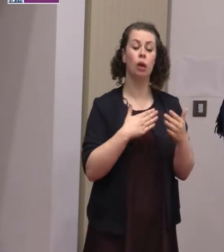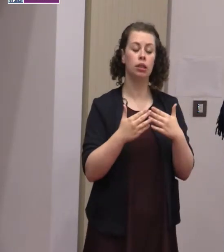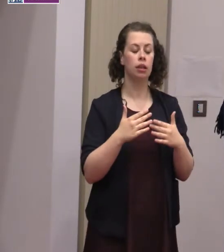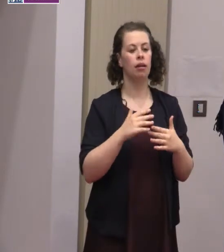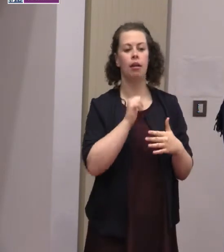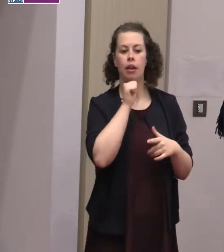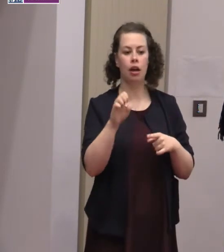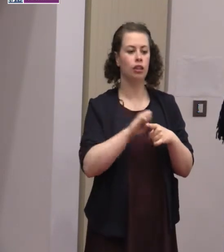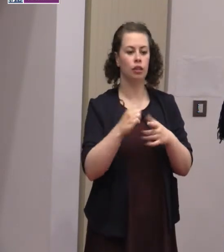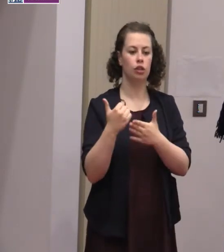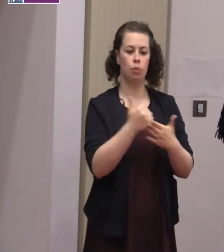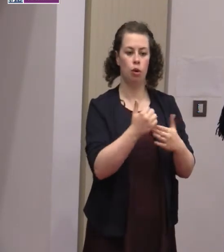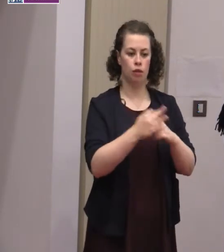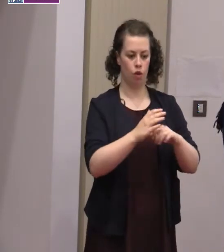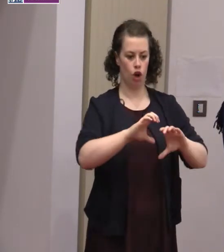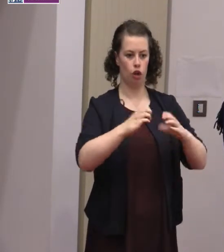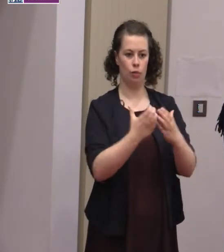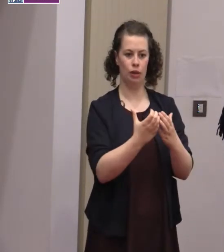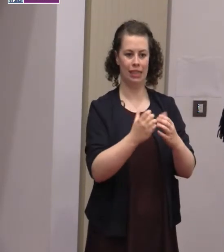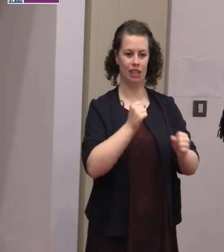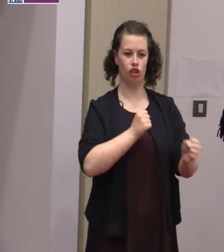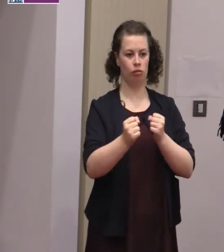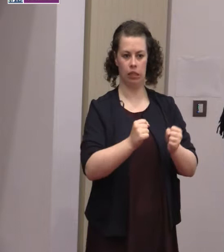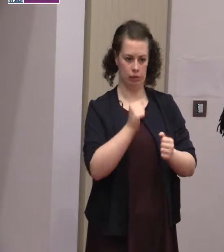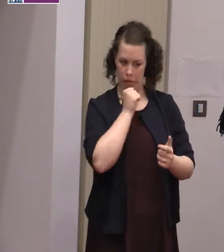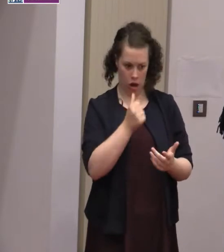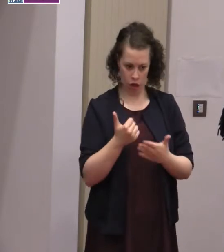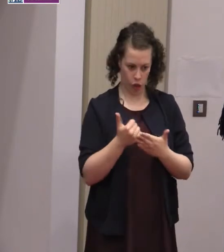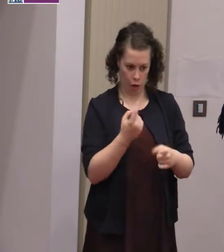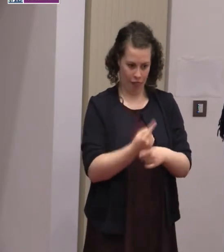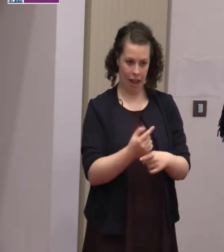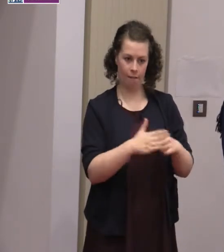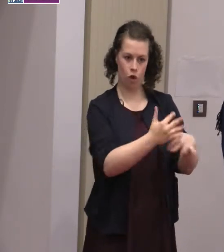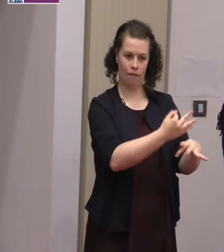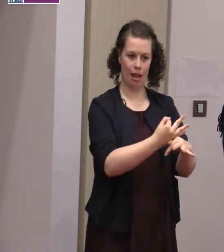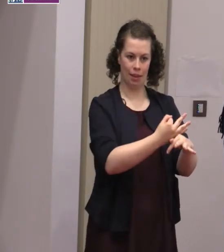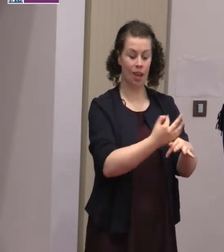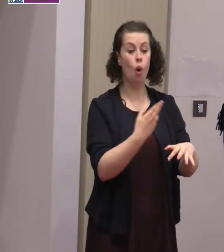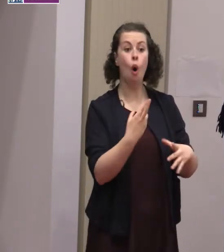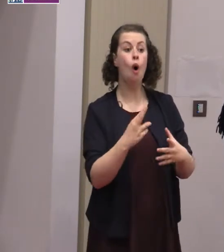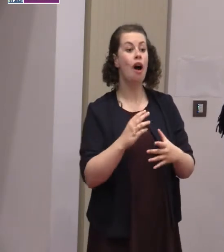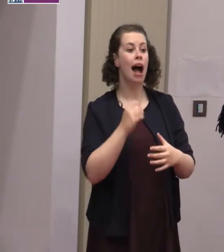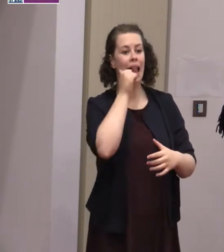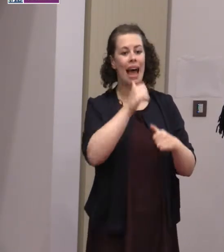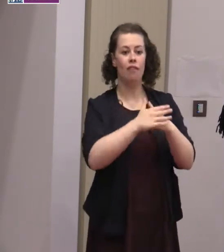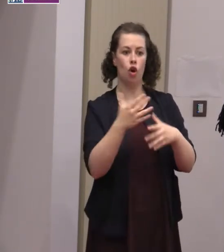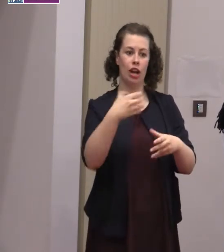of community support services that provide for inclusion of persons with disabilities